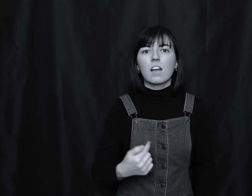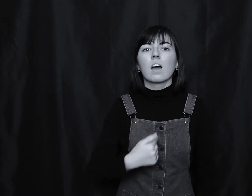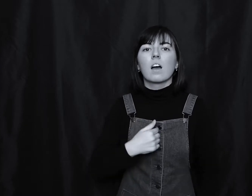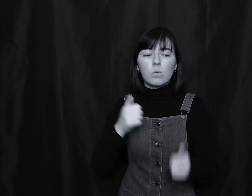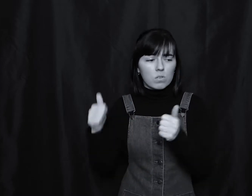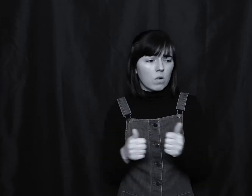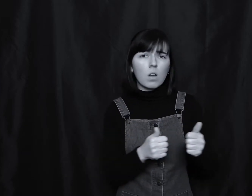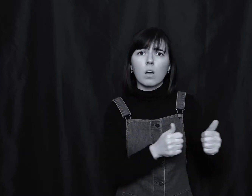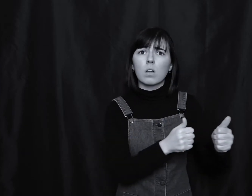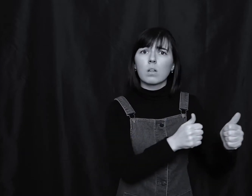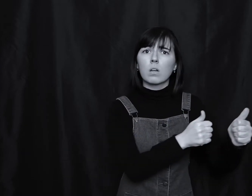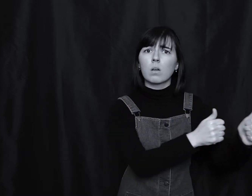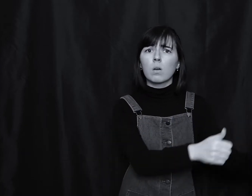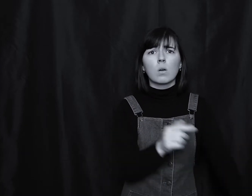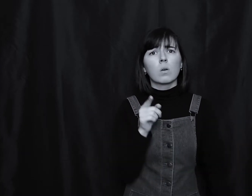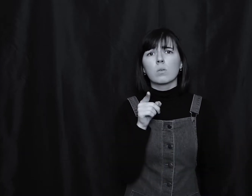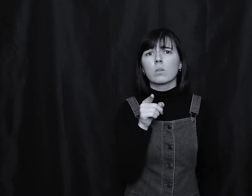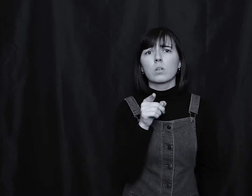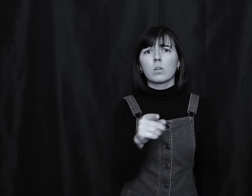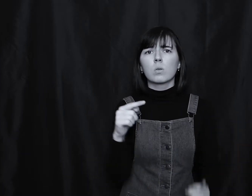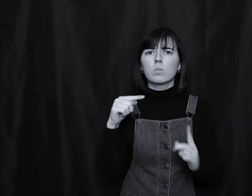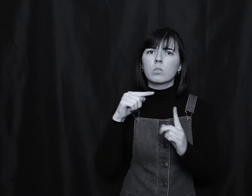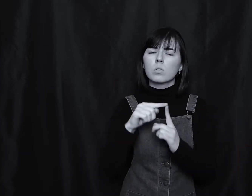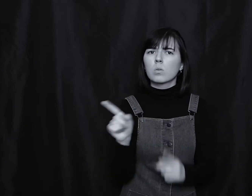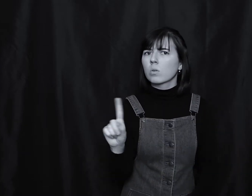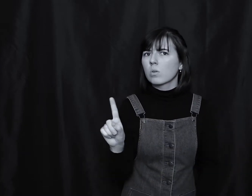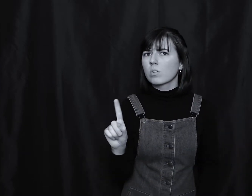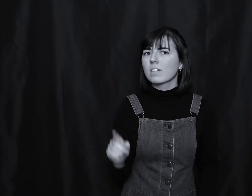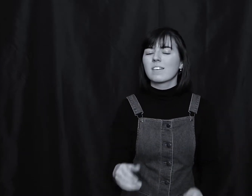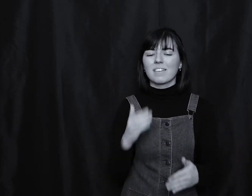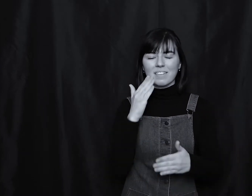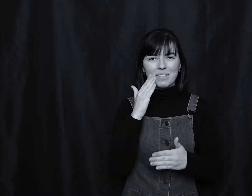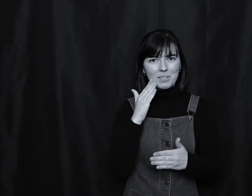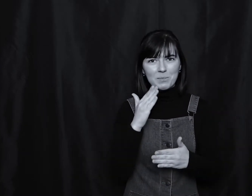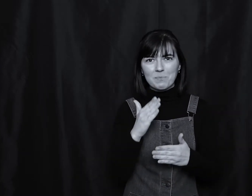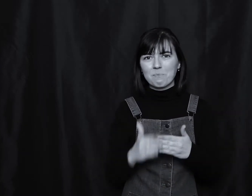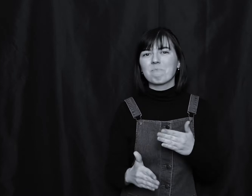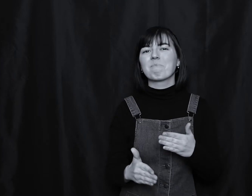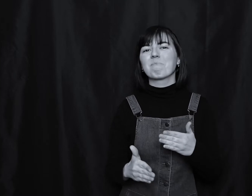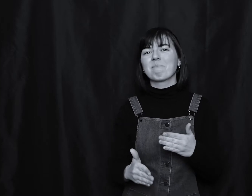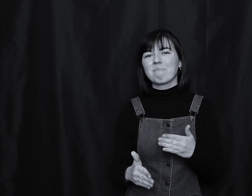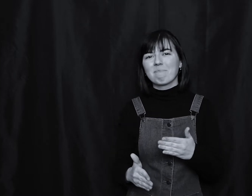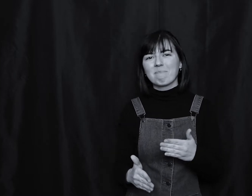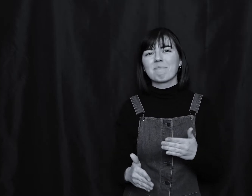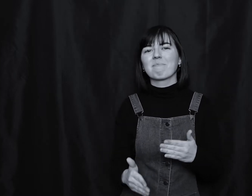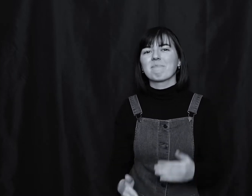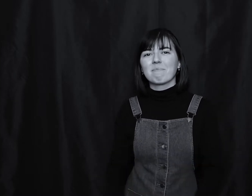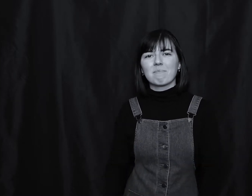I follow you to where? End